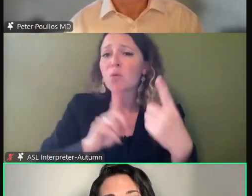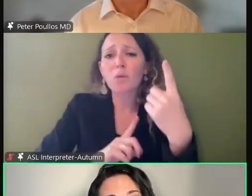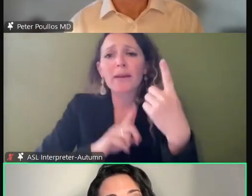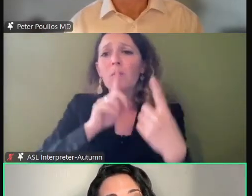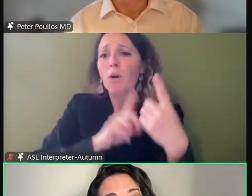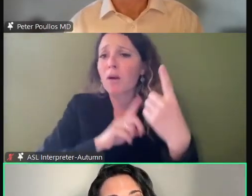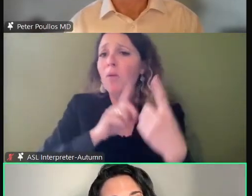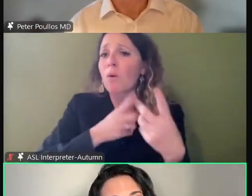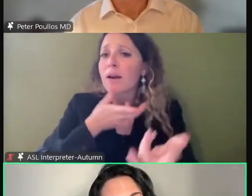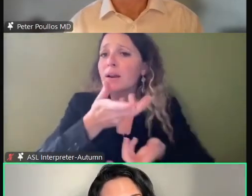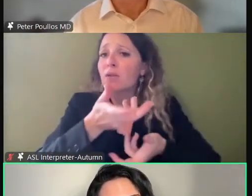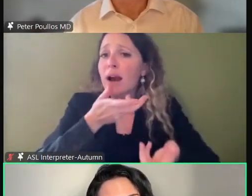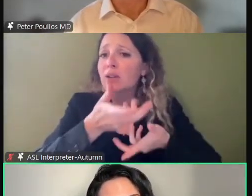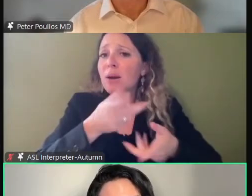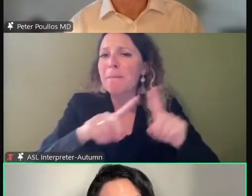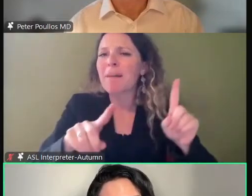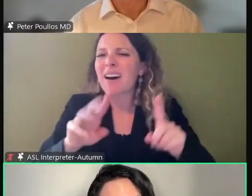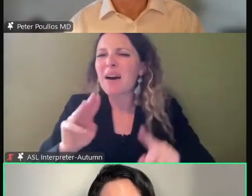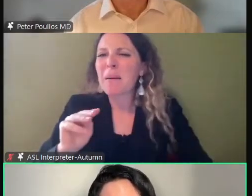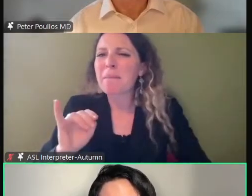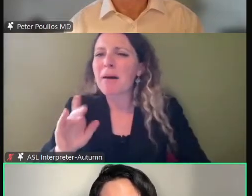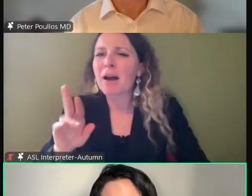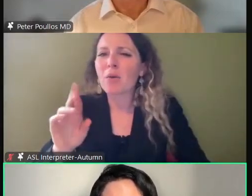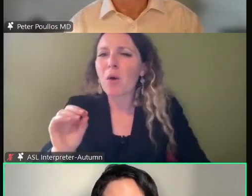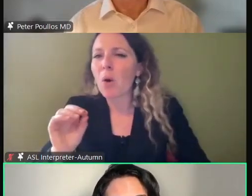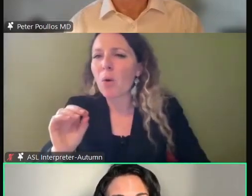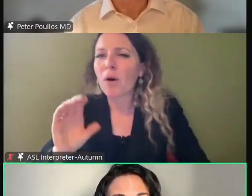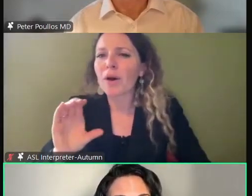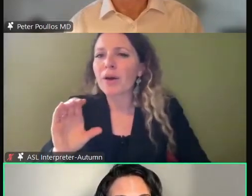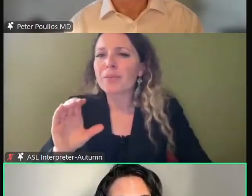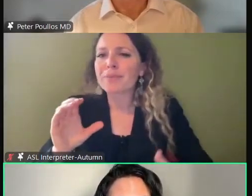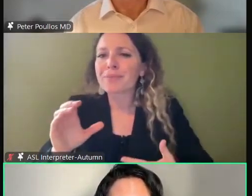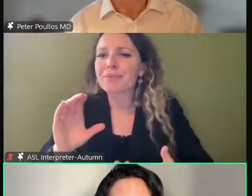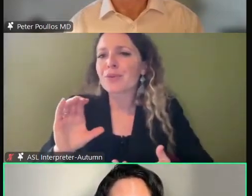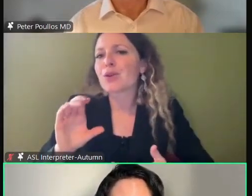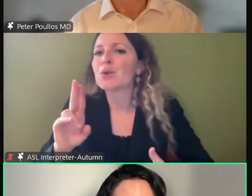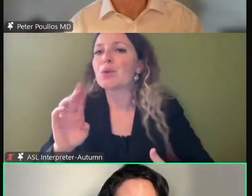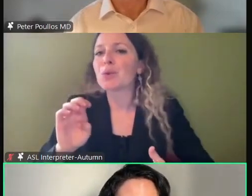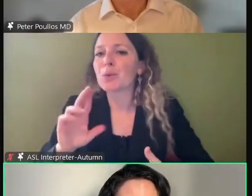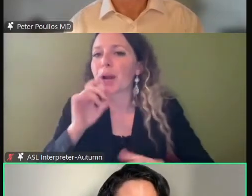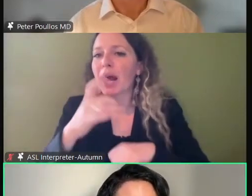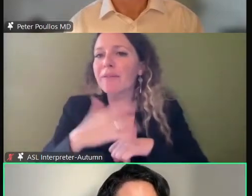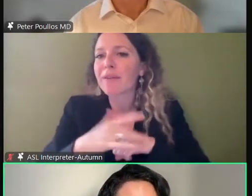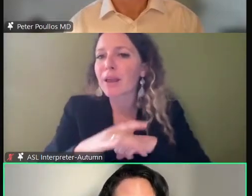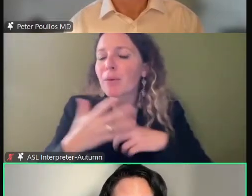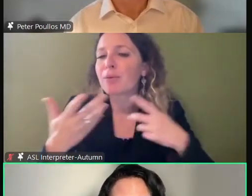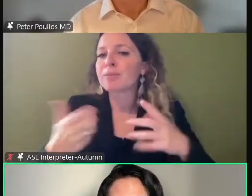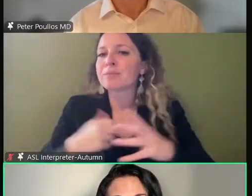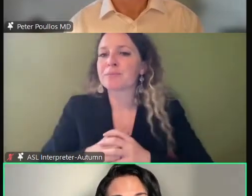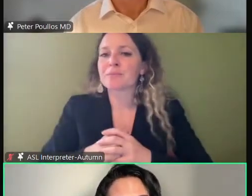But the micro cues that they would use in person weren't available, and people who were restless,